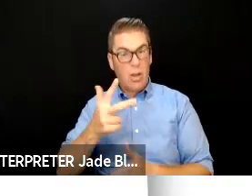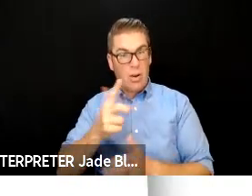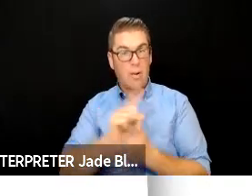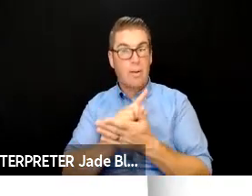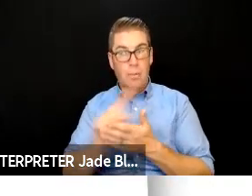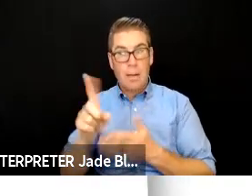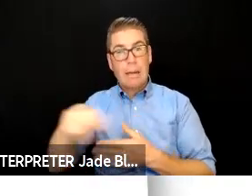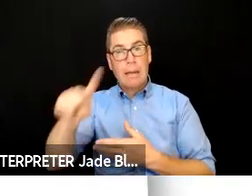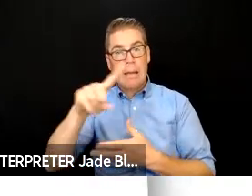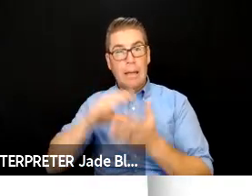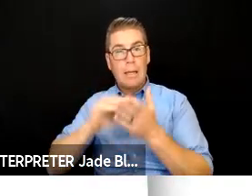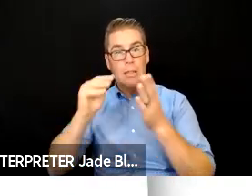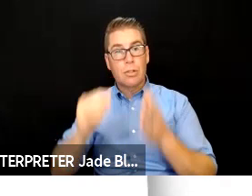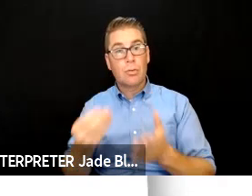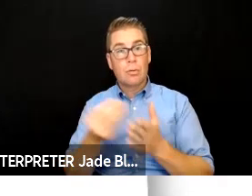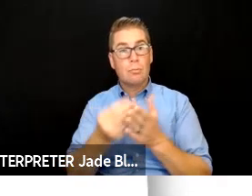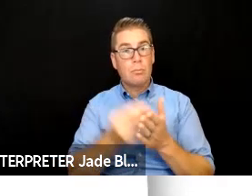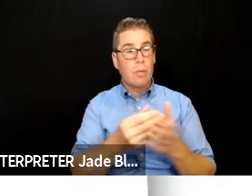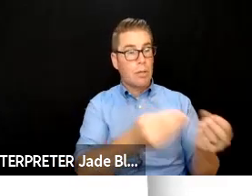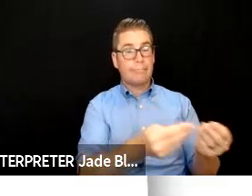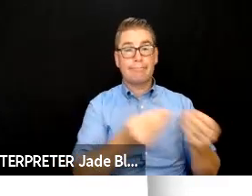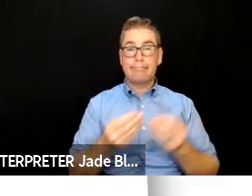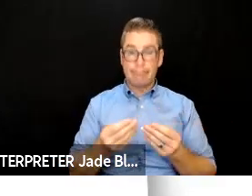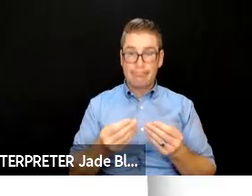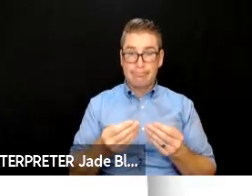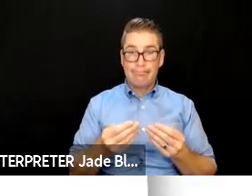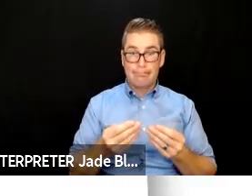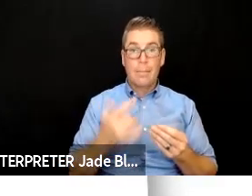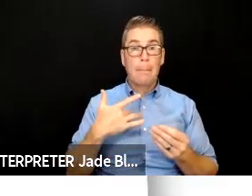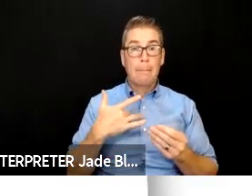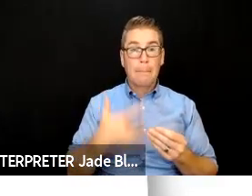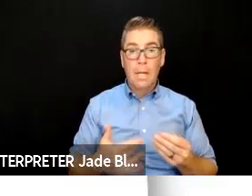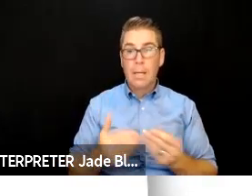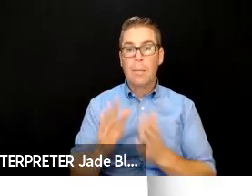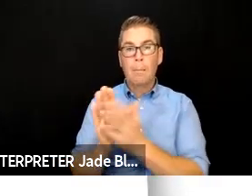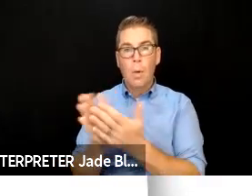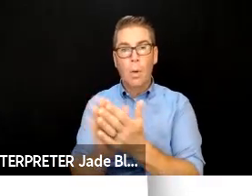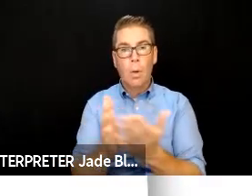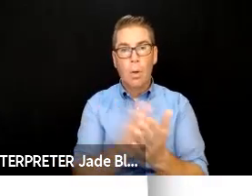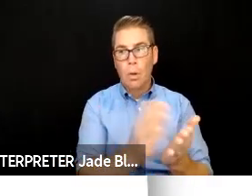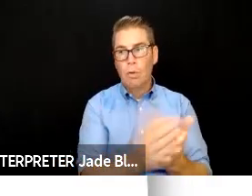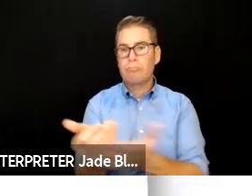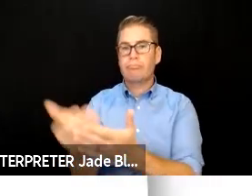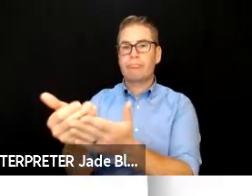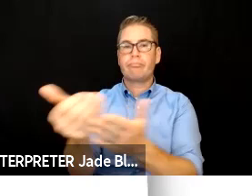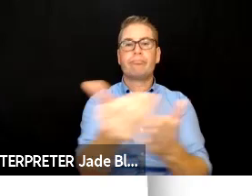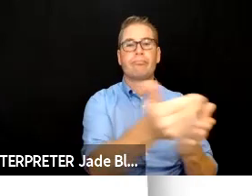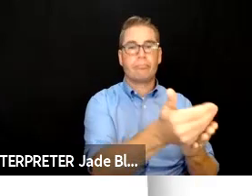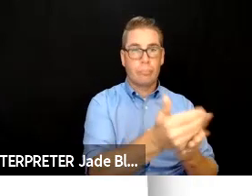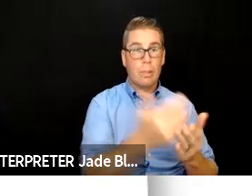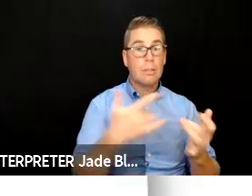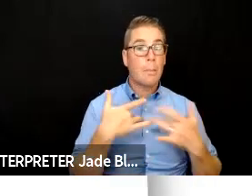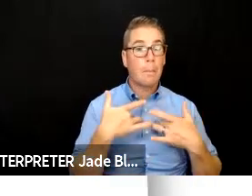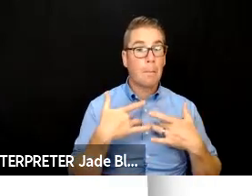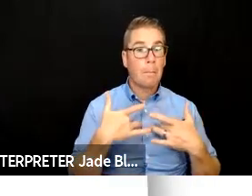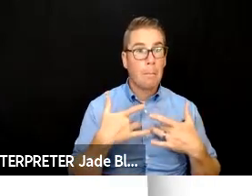Sally Potter: And typically, that's what they use to purchase their books. So it's very, very common for students to not have their books and first couple weeks of class.